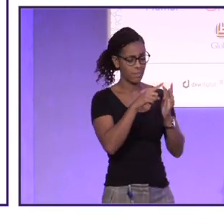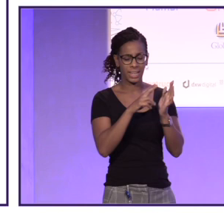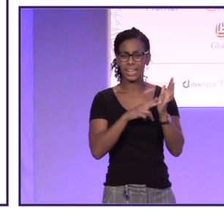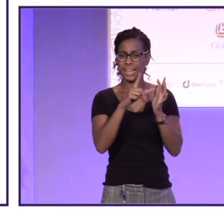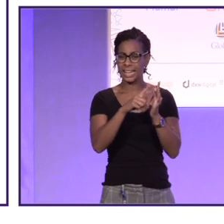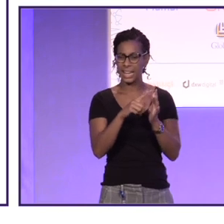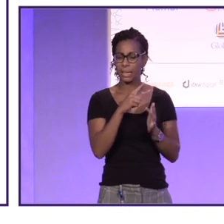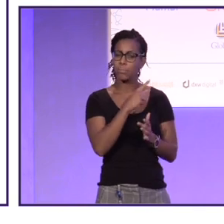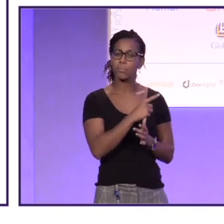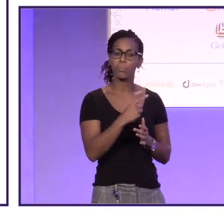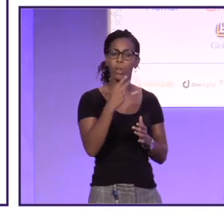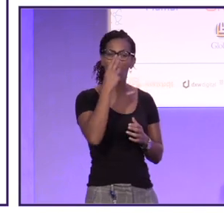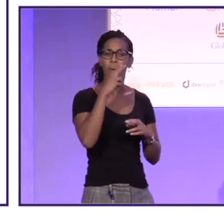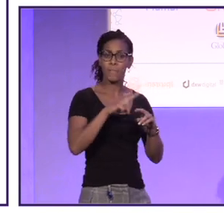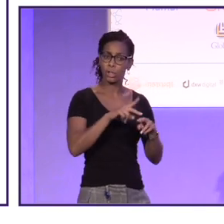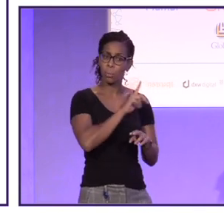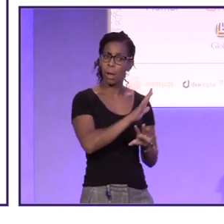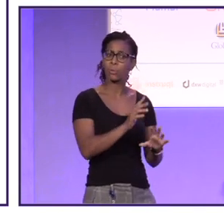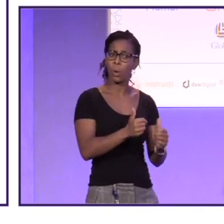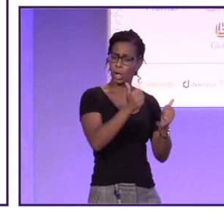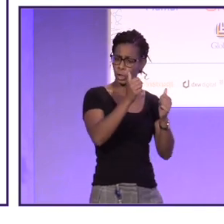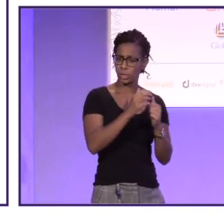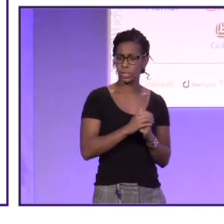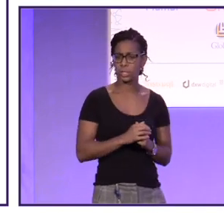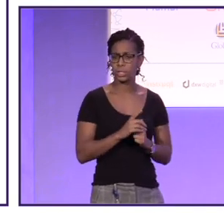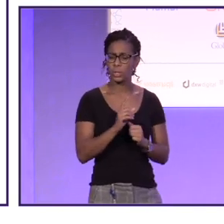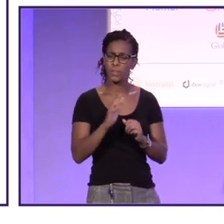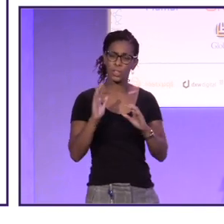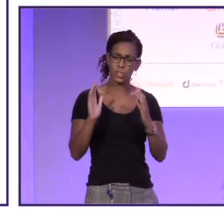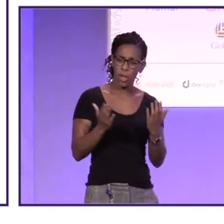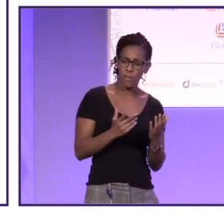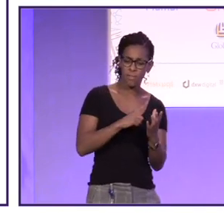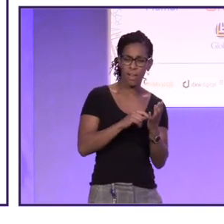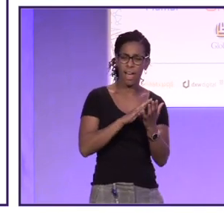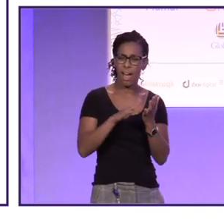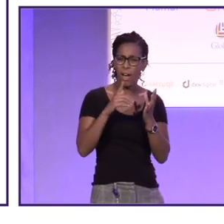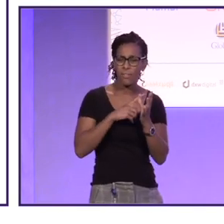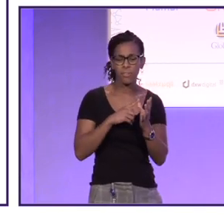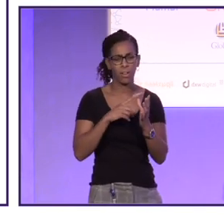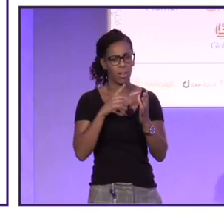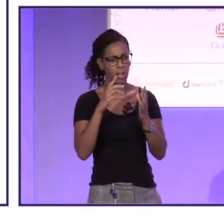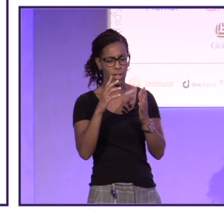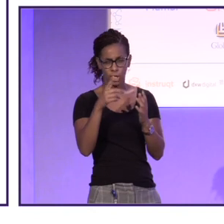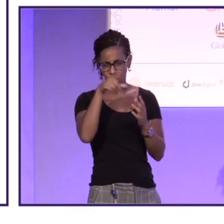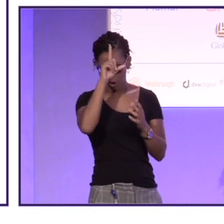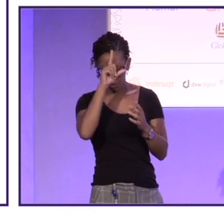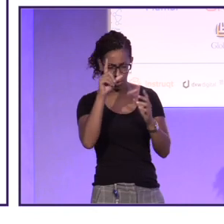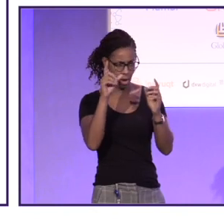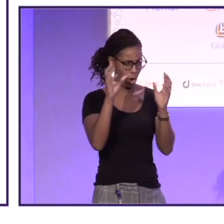The thing is you end up with things like server Alpha IP, like German compound verbs- nouns and camel case.